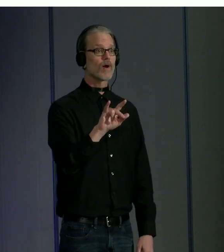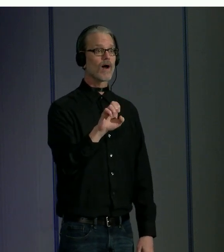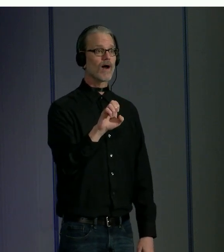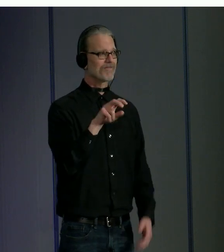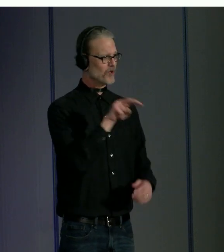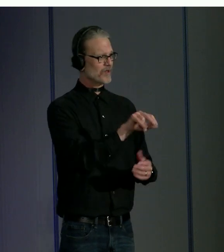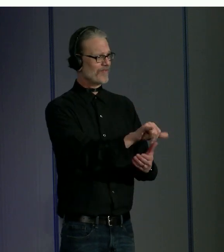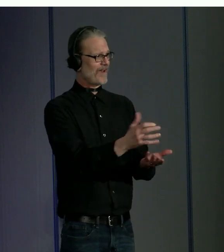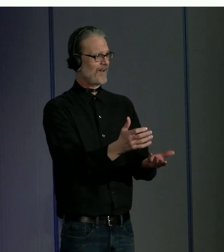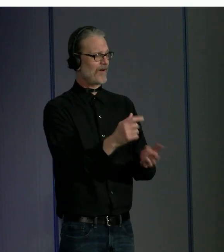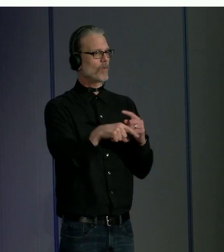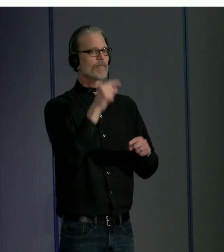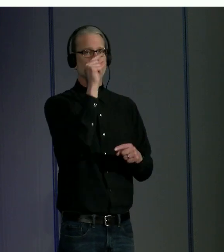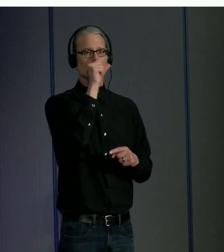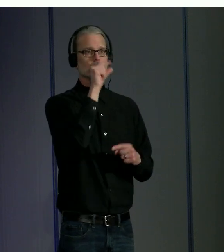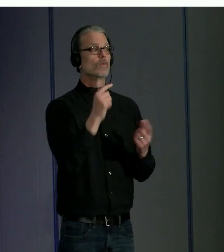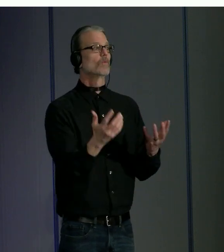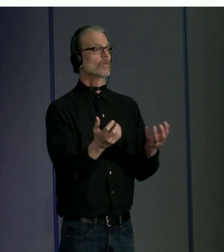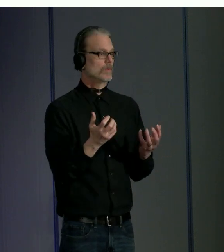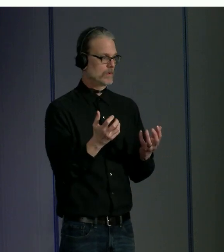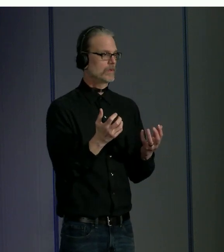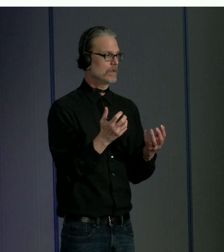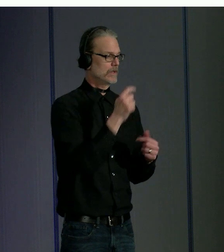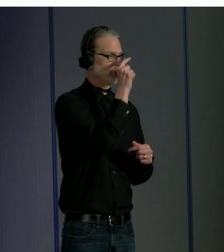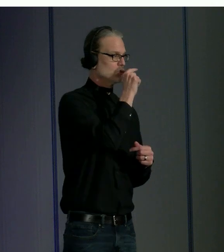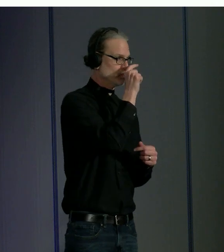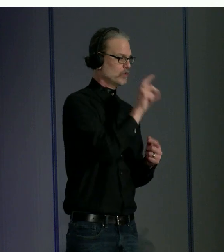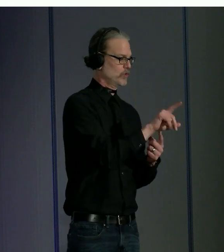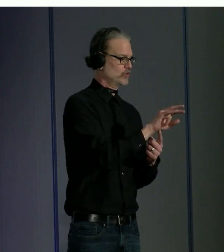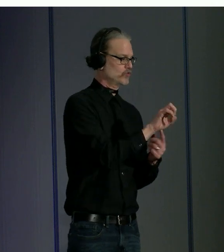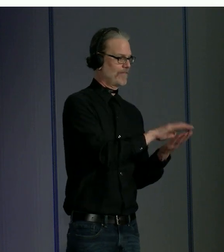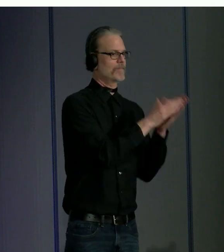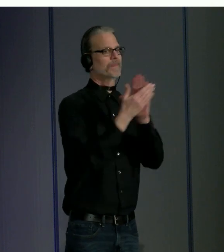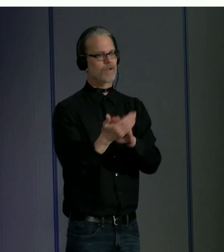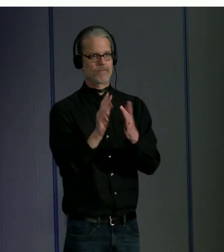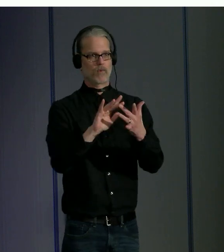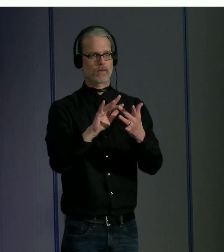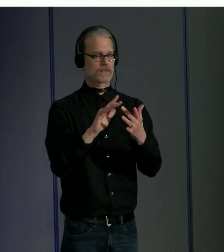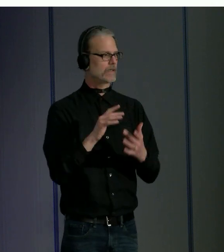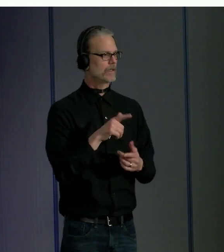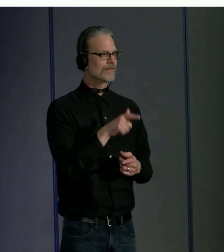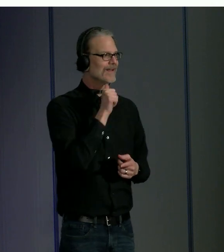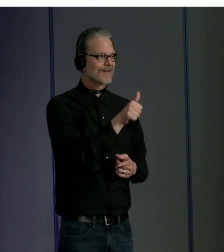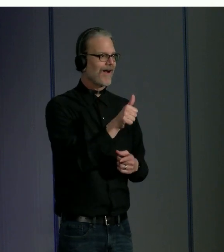When Google wanted to turn Google Drive into a website, they didn't create Google Drive.